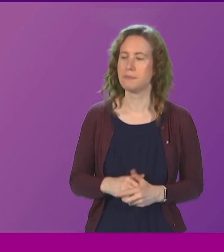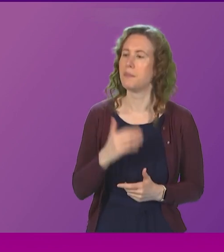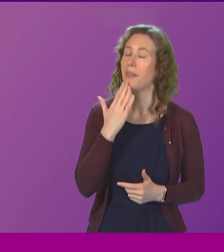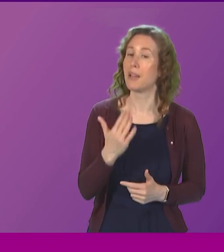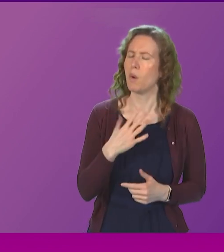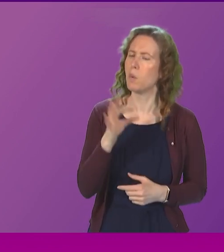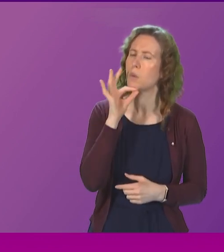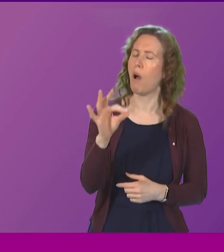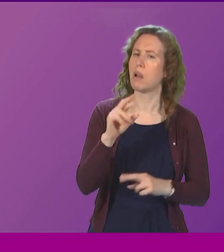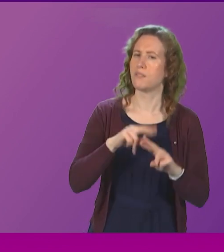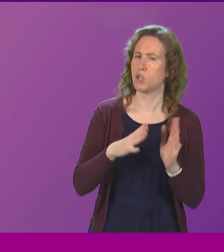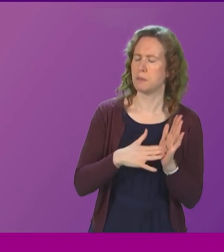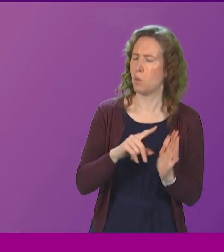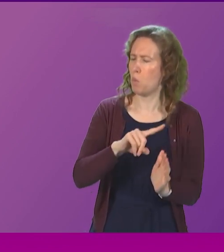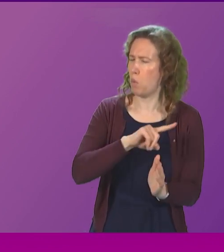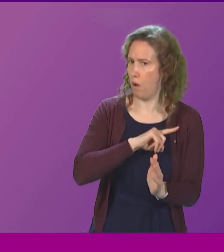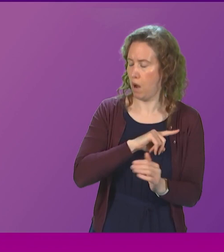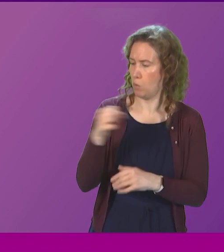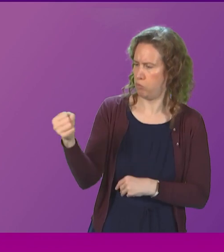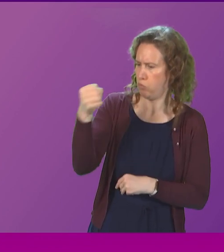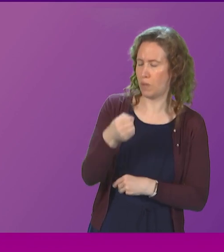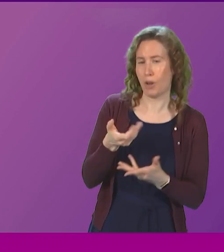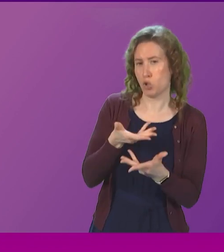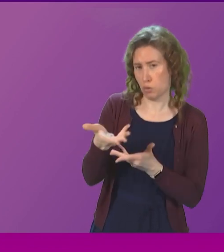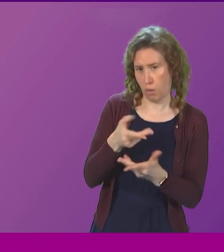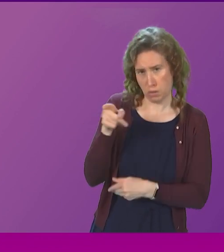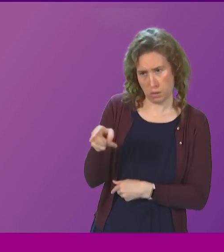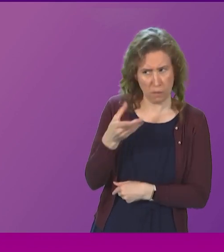To ask the First Minister for what reason consultants have reportedly been hired to